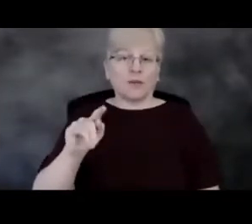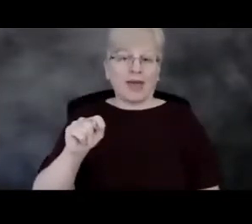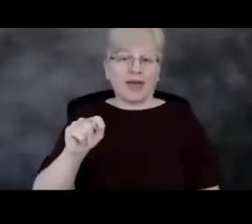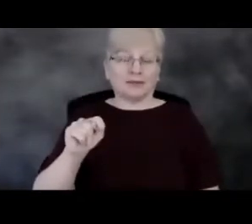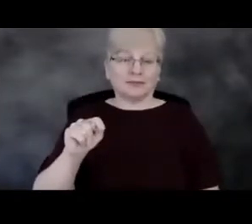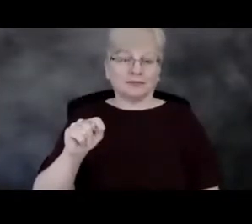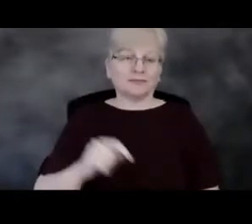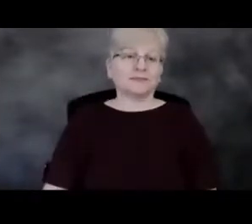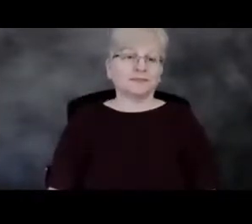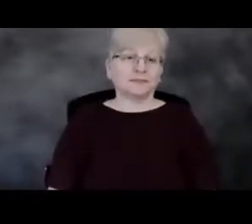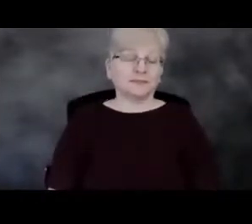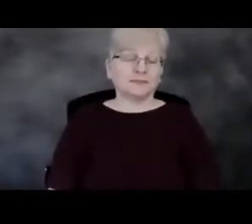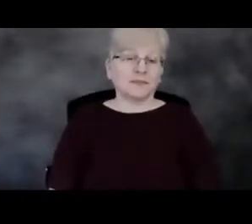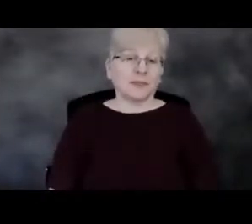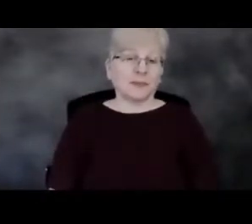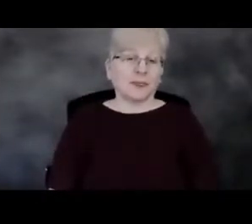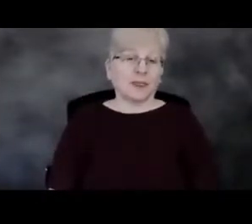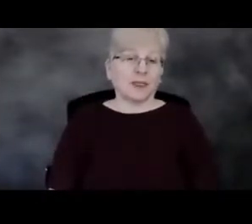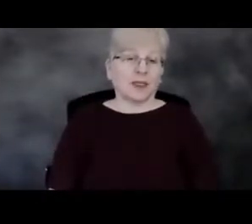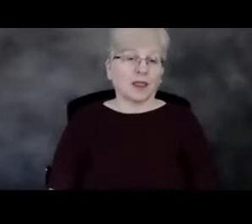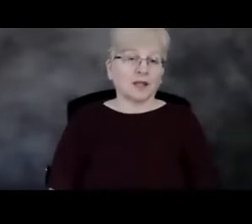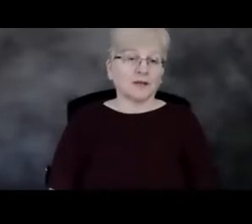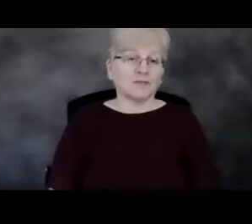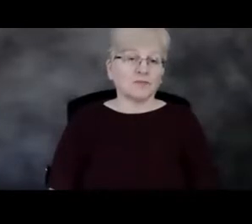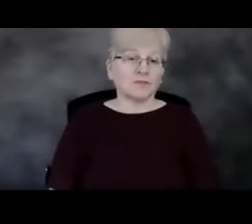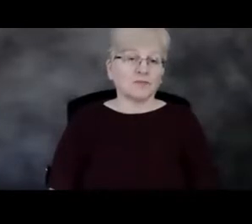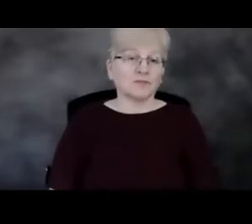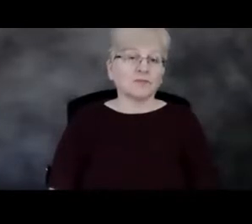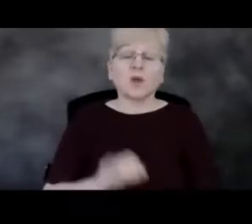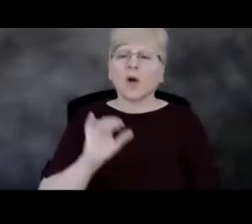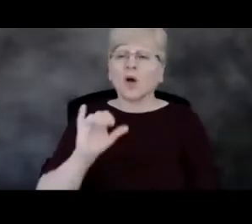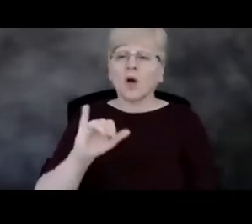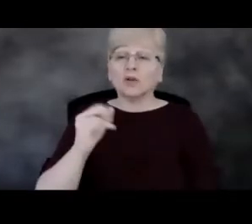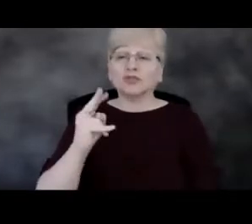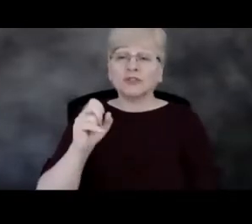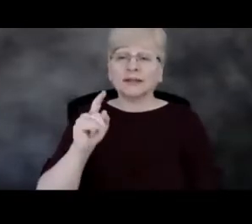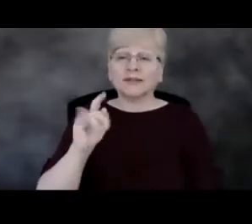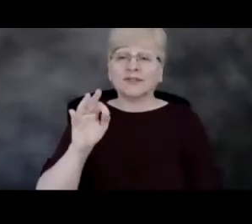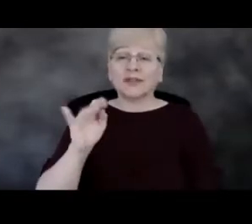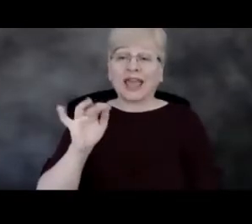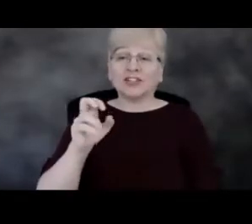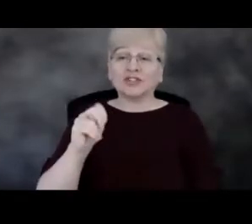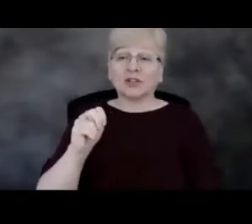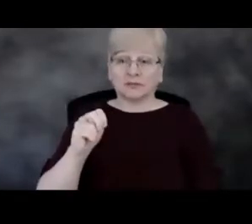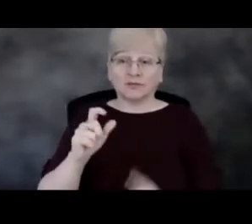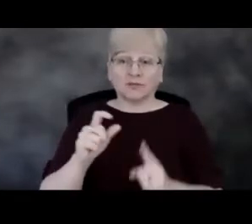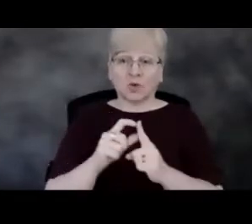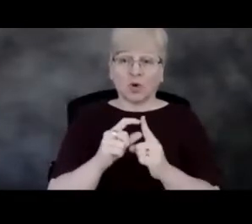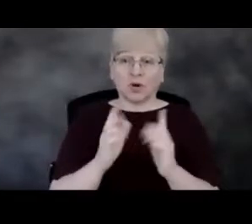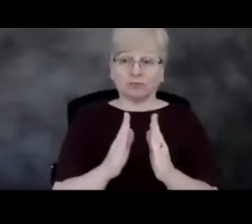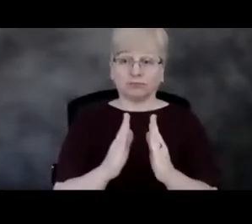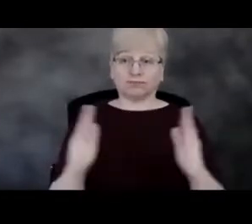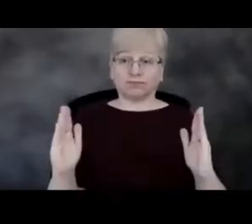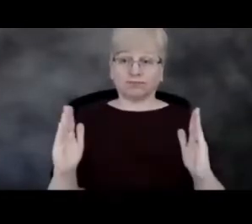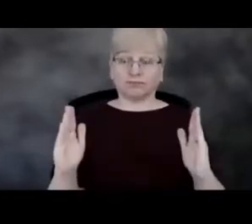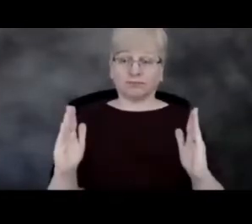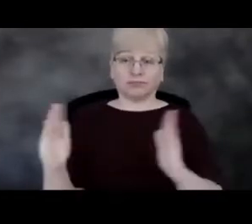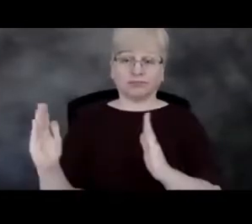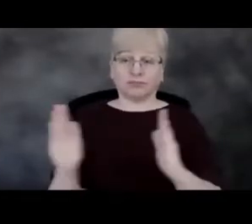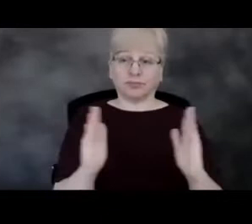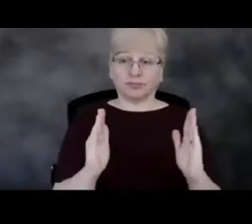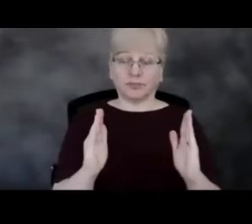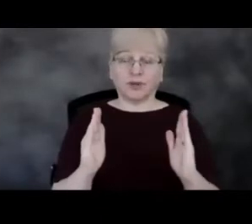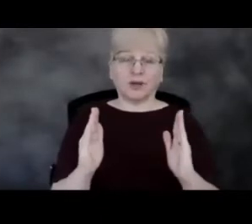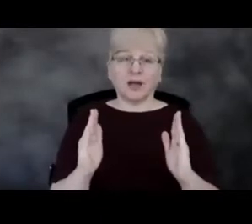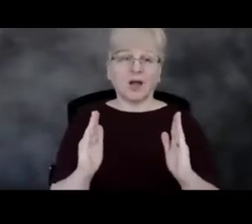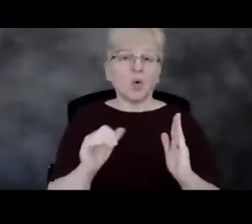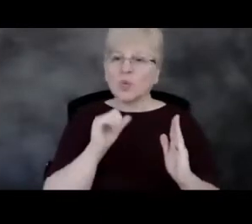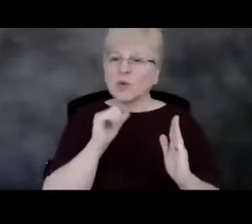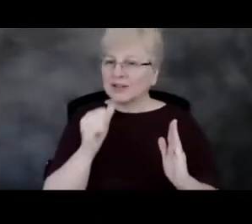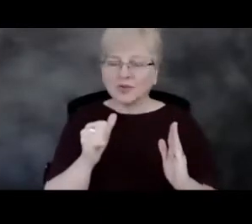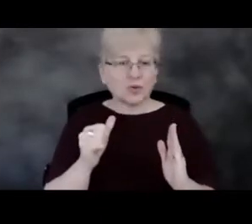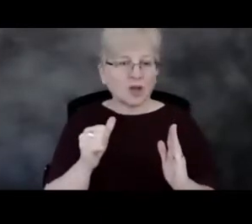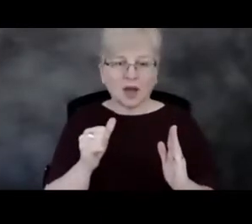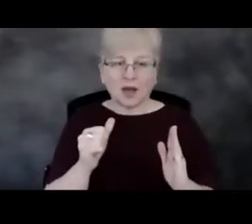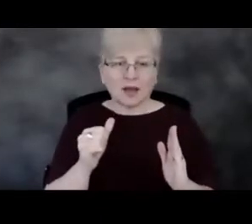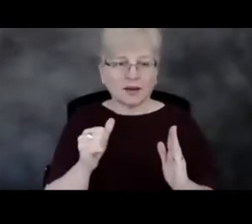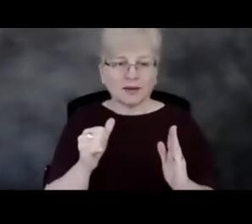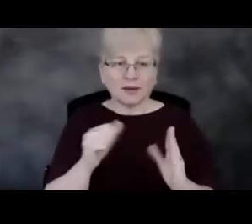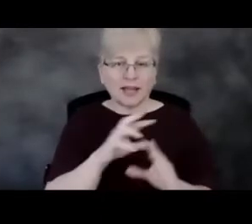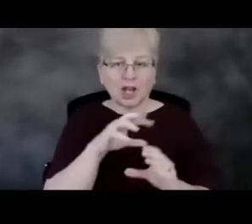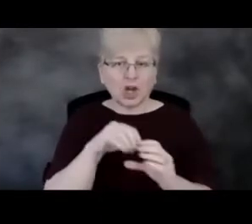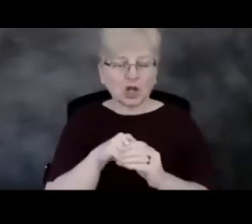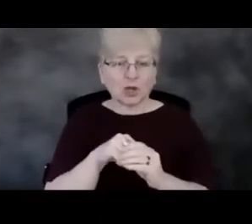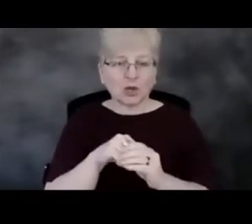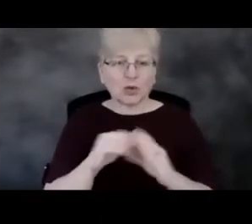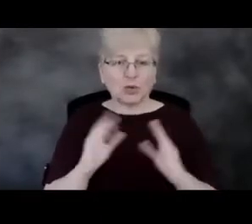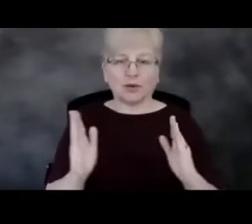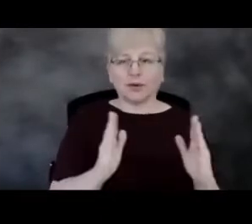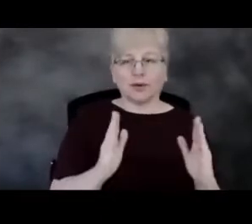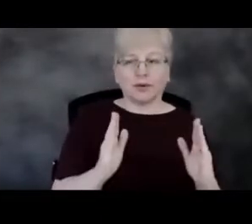16:48:52 A brief word about justification. We do not include the ability to justify on